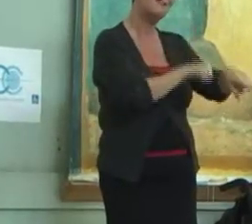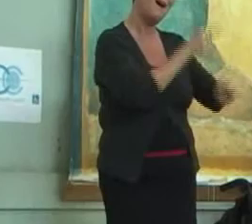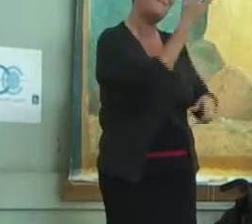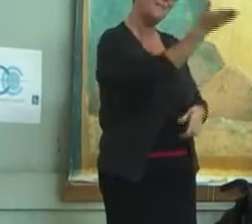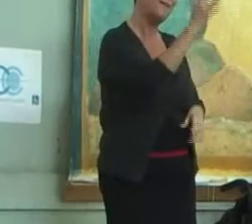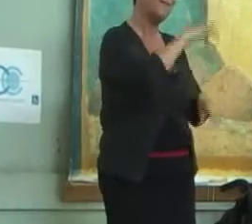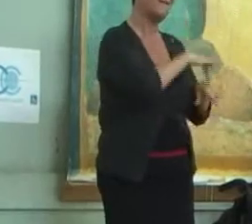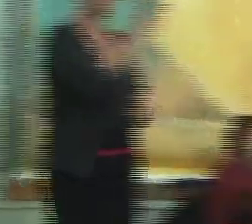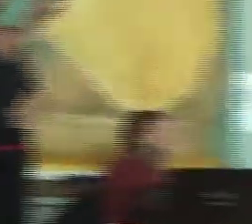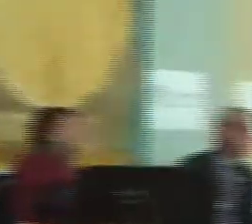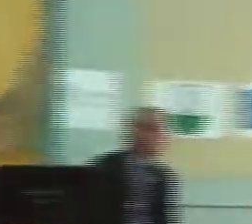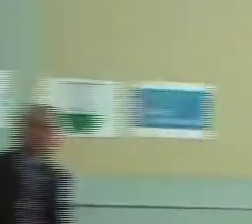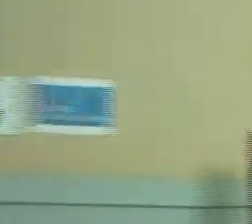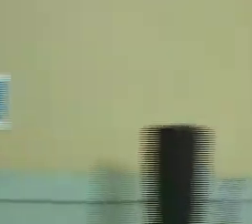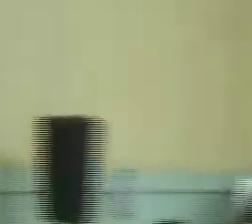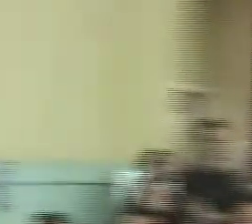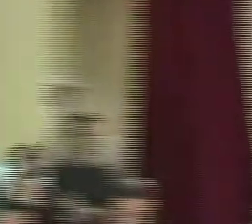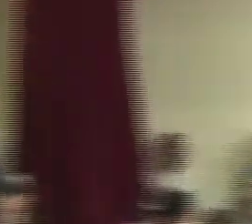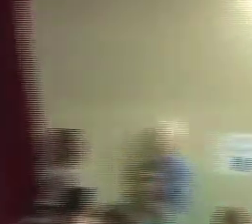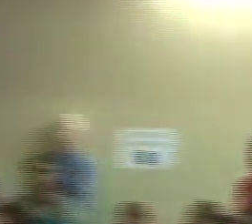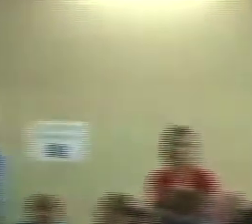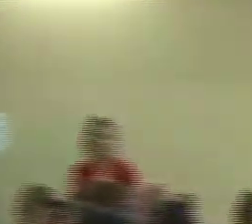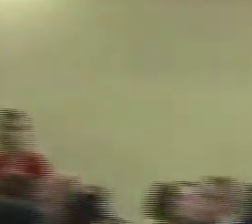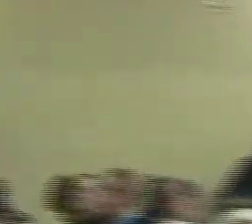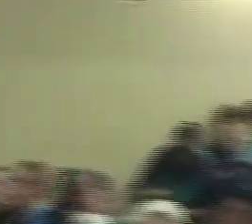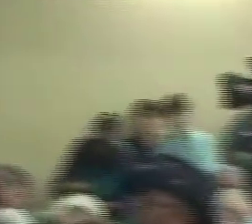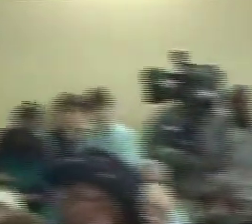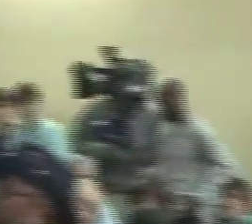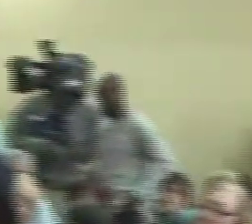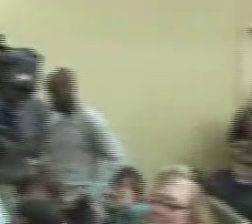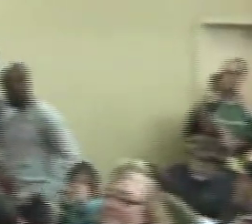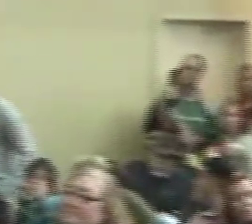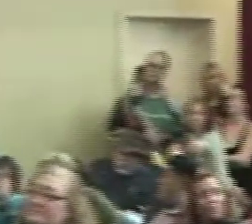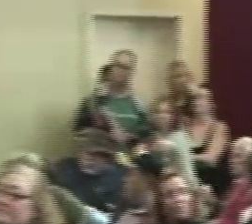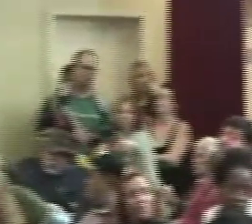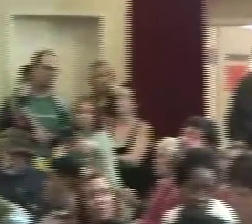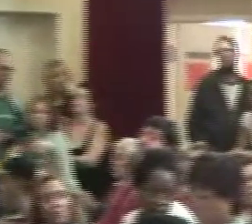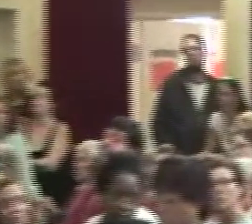[Audience member] I thank you for this opportunity to speak about, ah, issues very near to my heart: